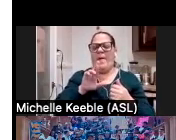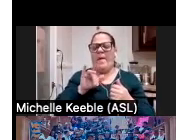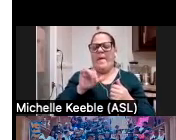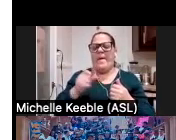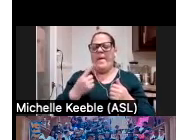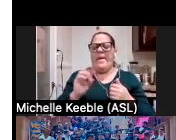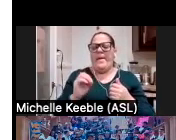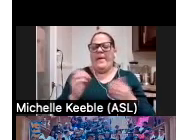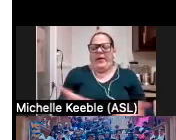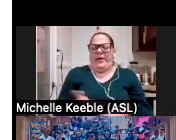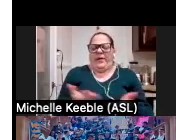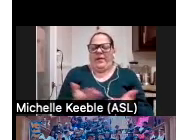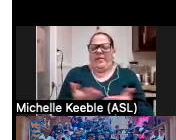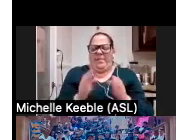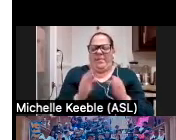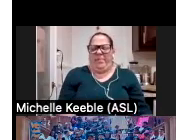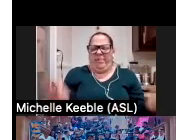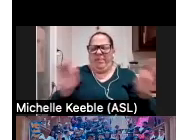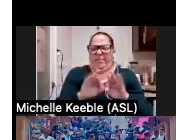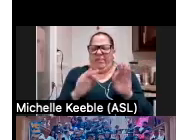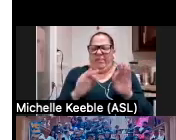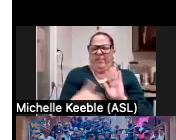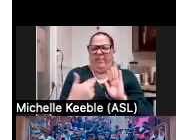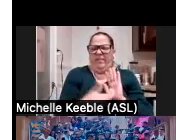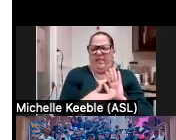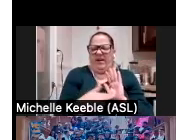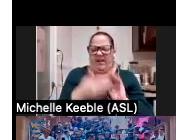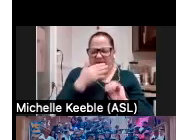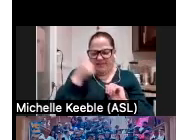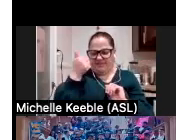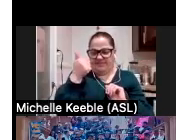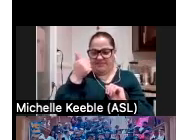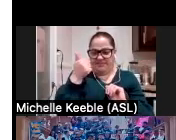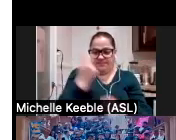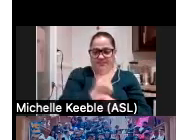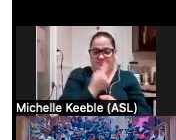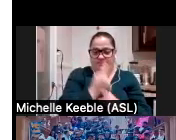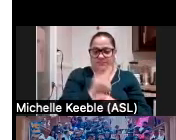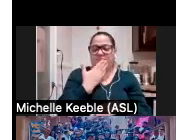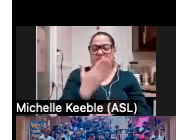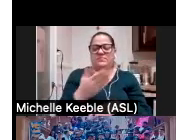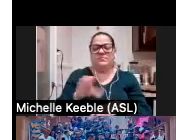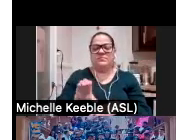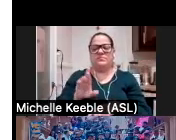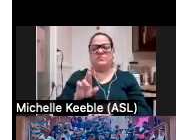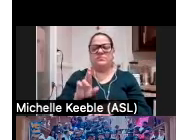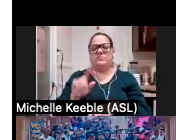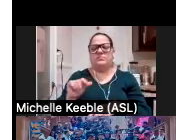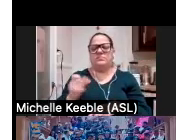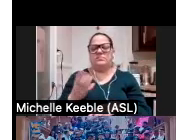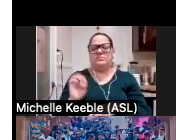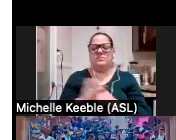instrumental role in helping us do our best to get it right. Thank you, Craig. um uh our our